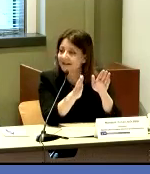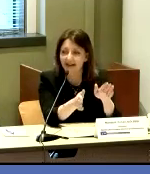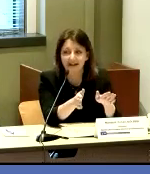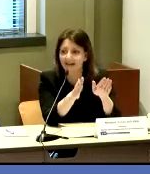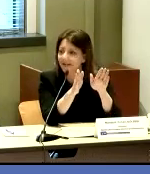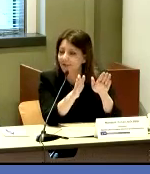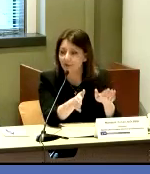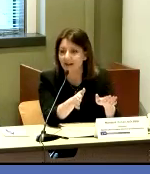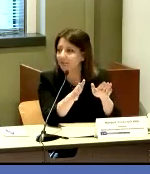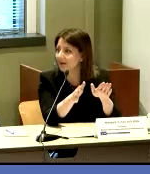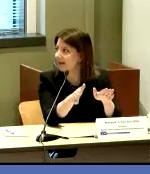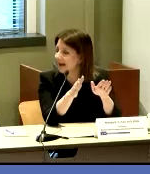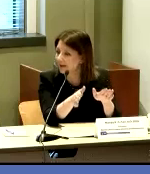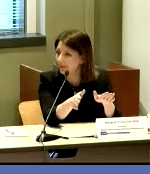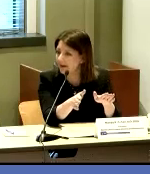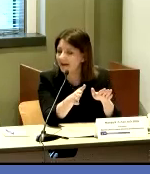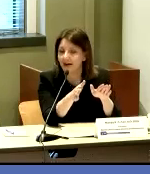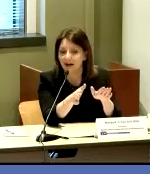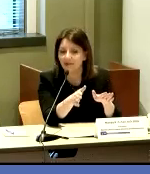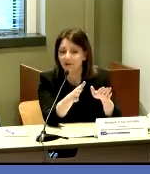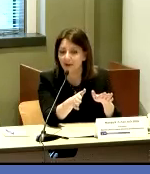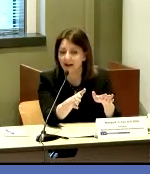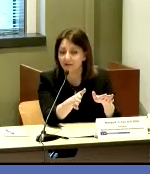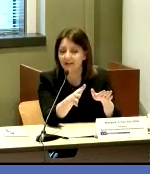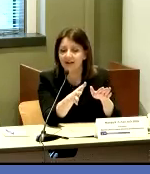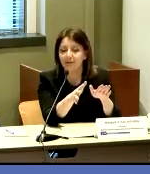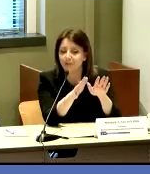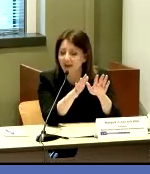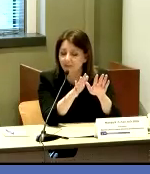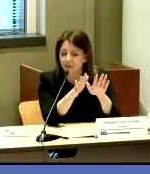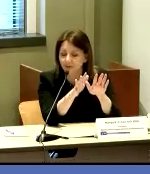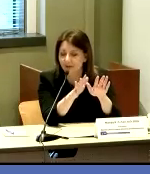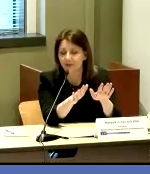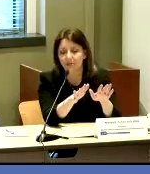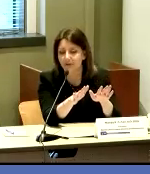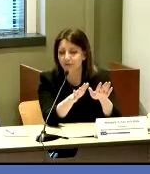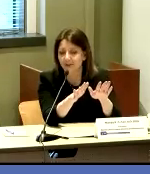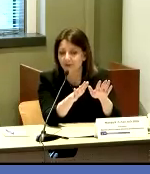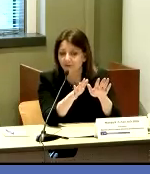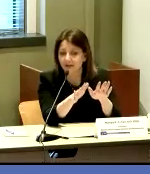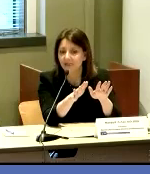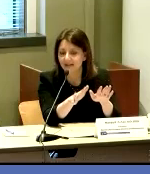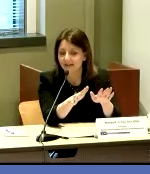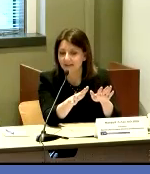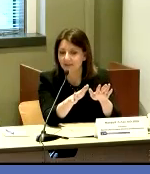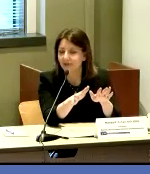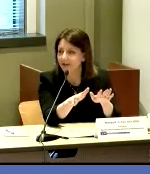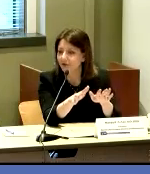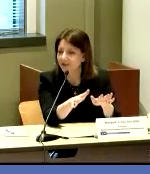and tackling of great public health on the ground. And what was so important was, it was fundamentally built on trust